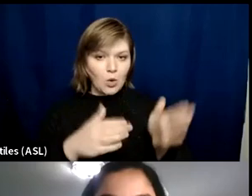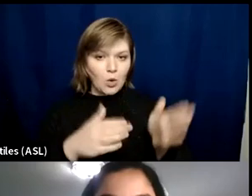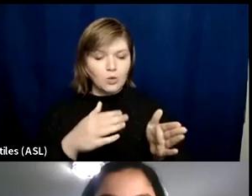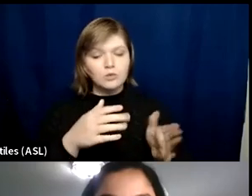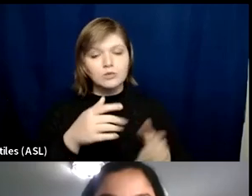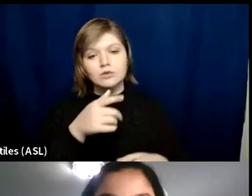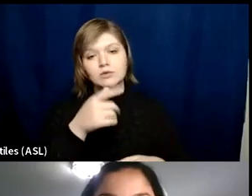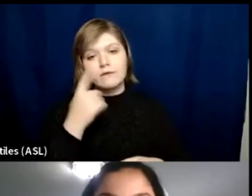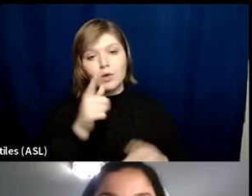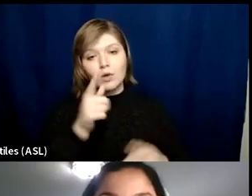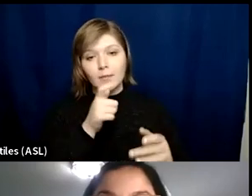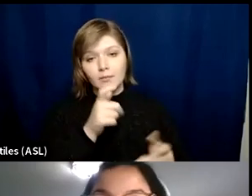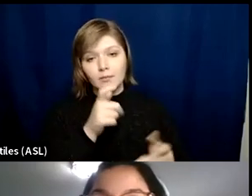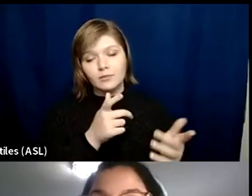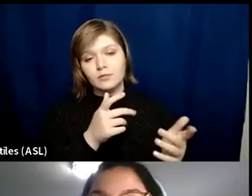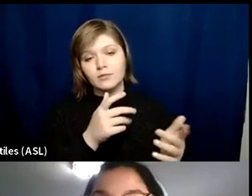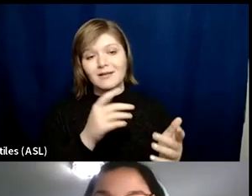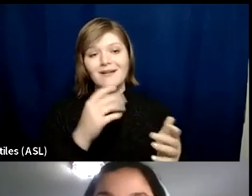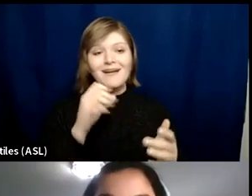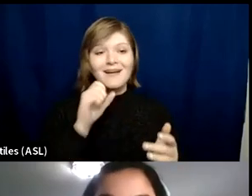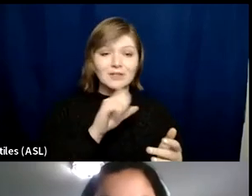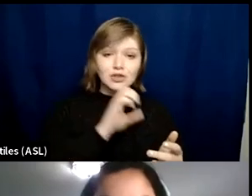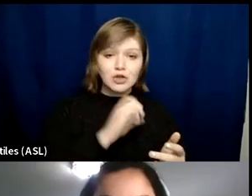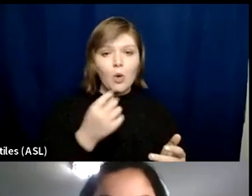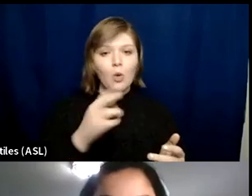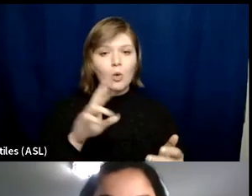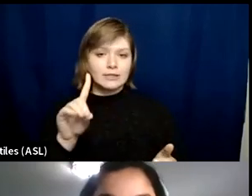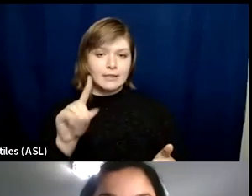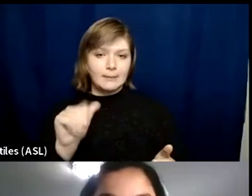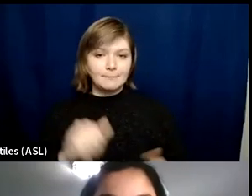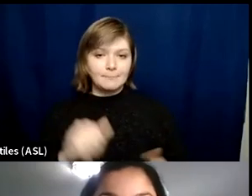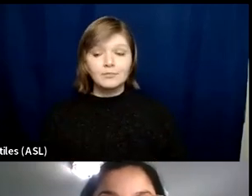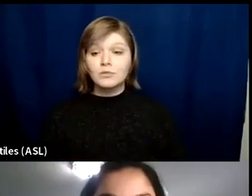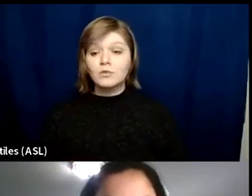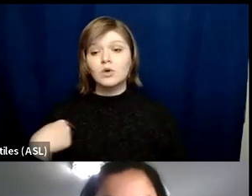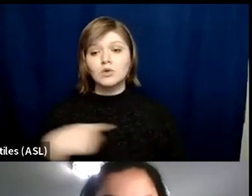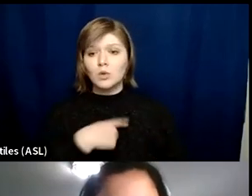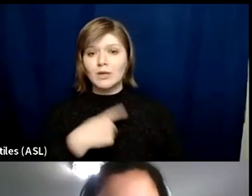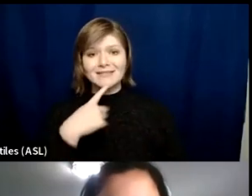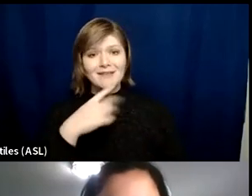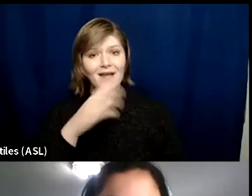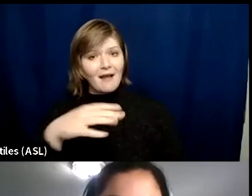Those we are unable to answer the booklet on the frequently asked questions document and get answers back to you.